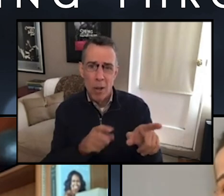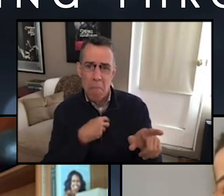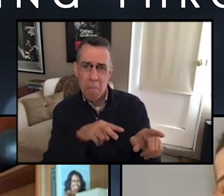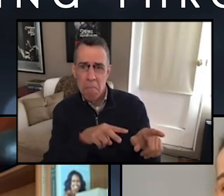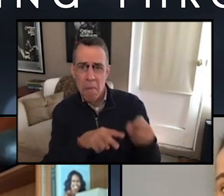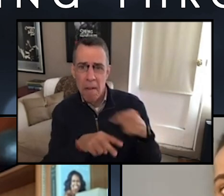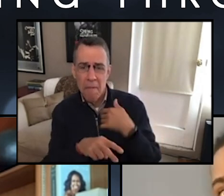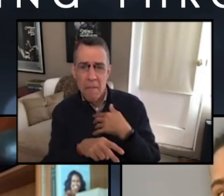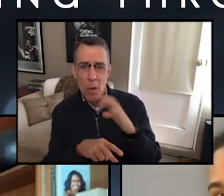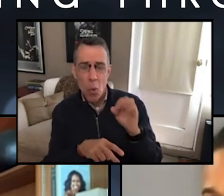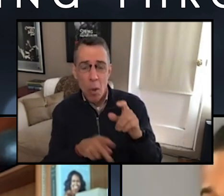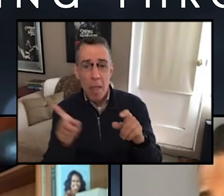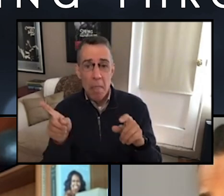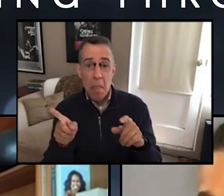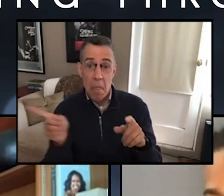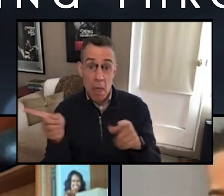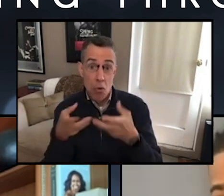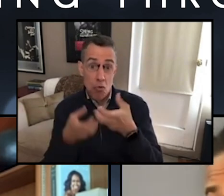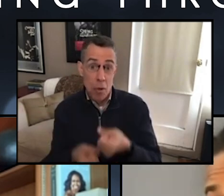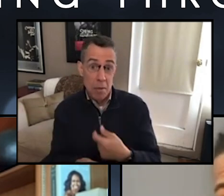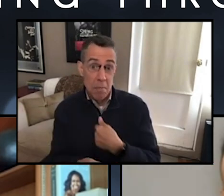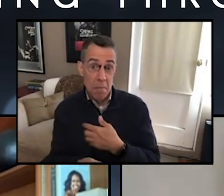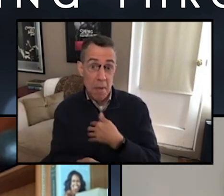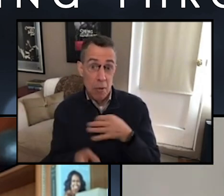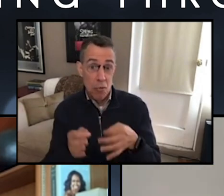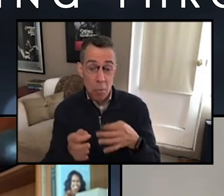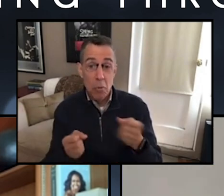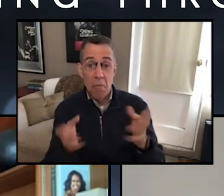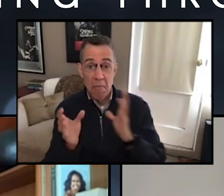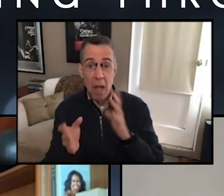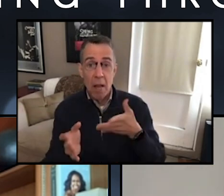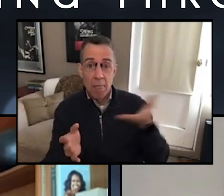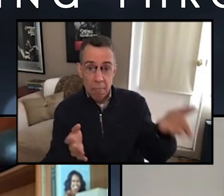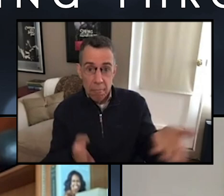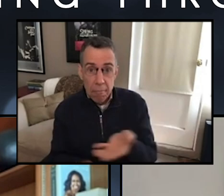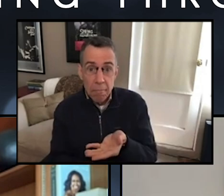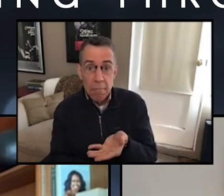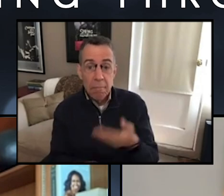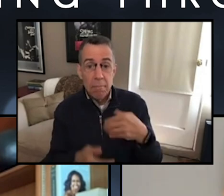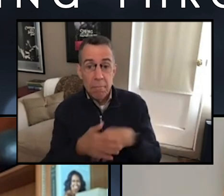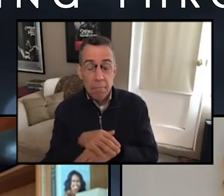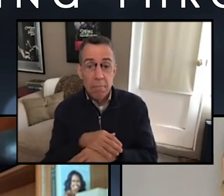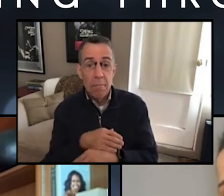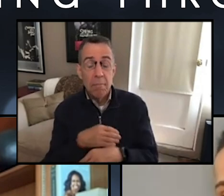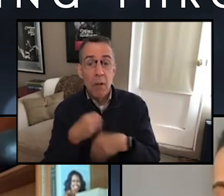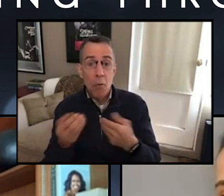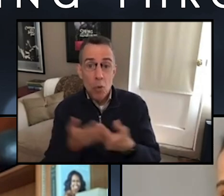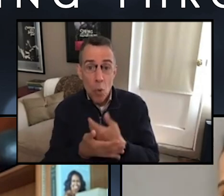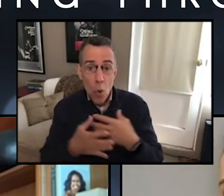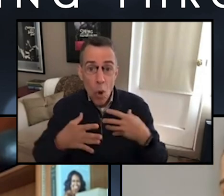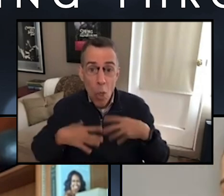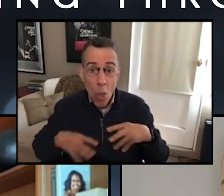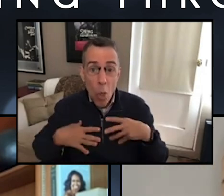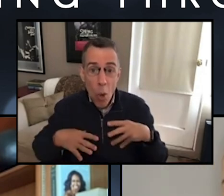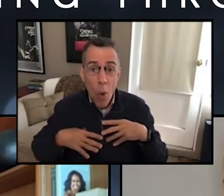family, I think they, they trusted my judgment. So they're like, okay. And he came in, I gave him some new clothes and things like that. So that really